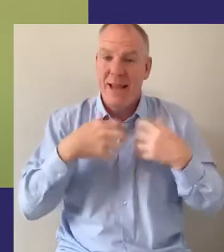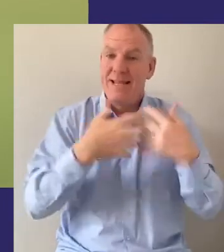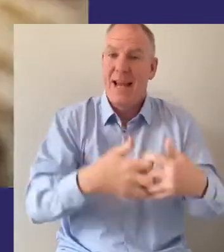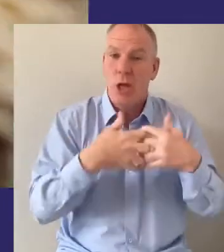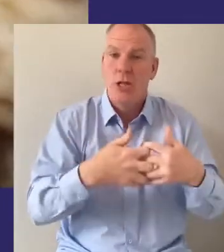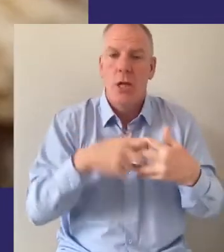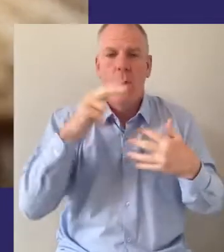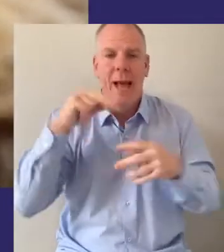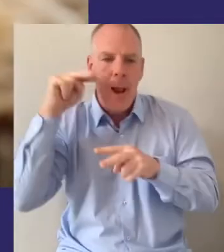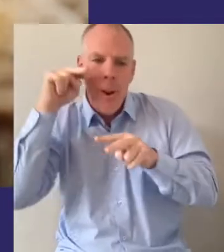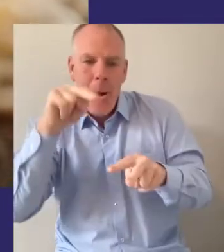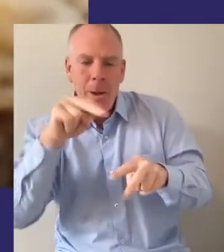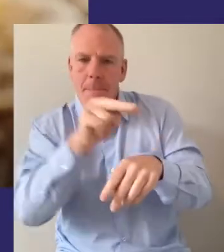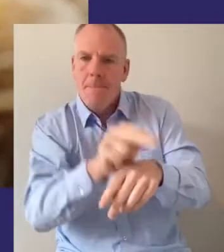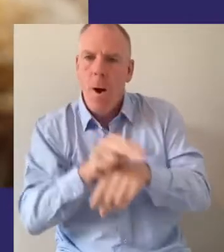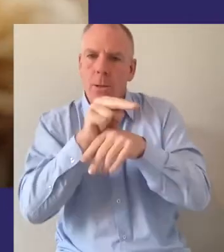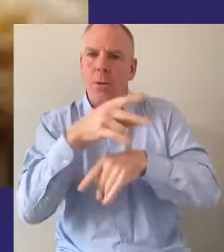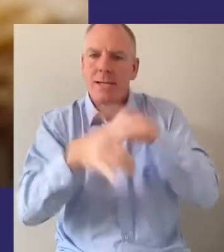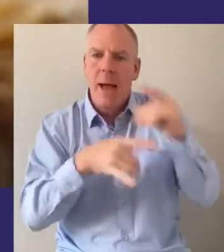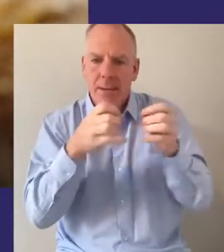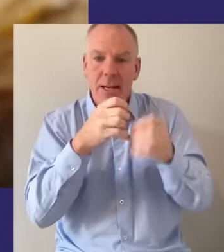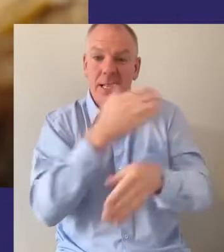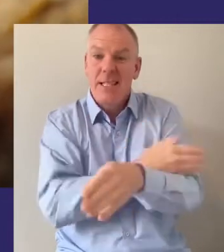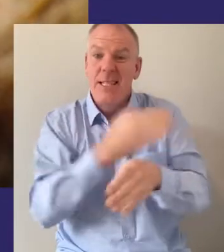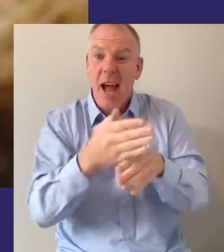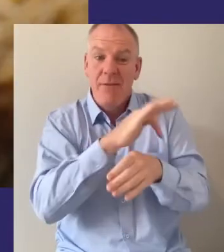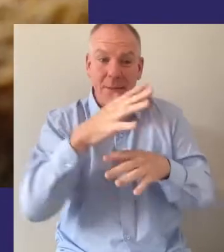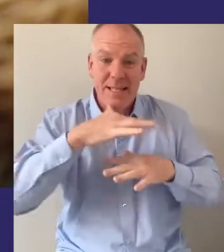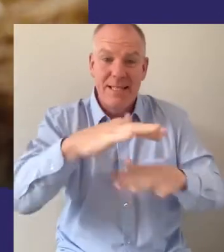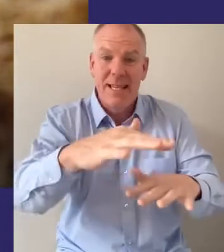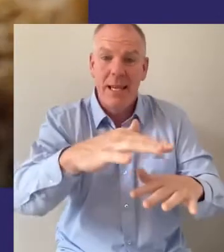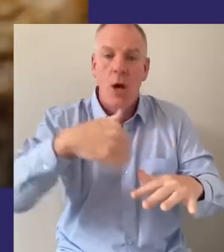we're actually able to monitor when a bloom is forming at sea and we can produce early